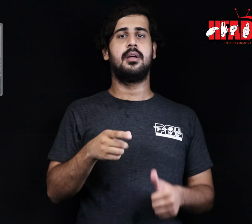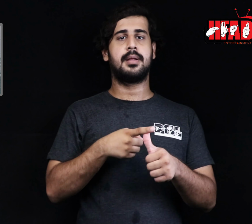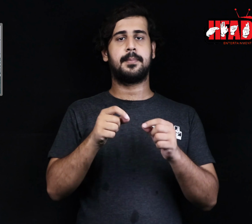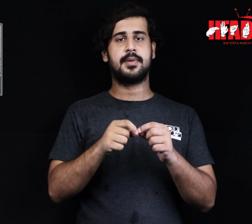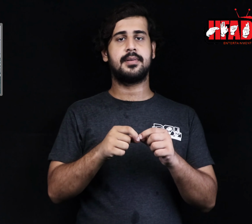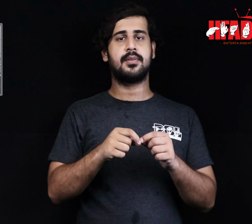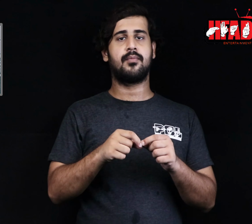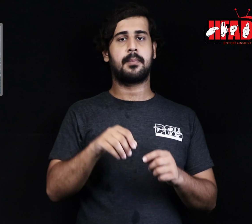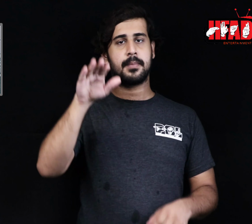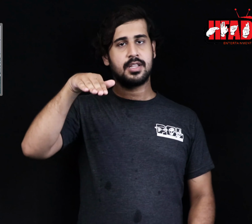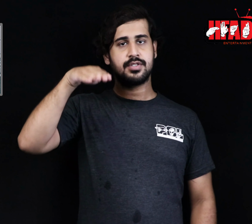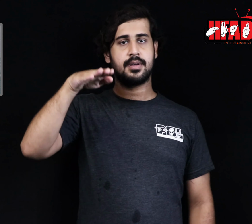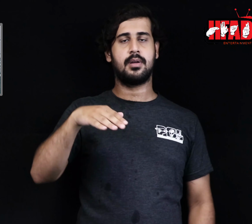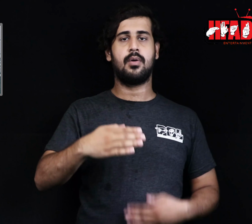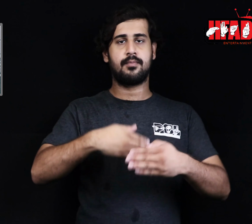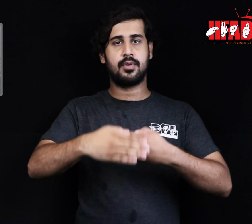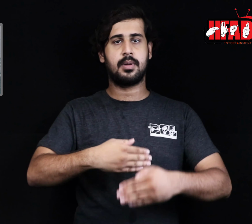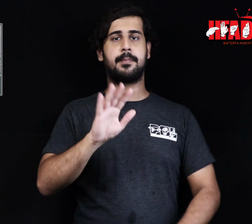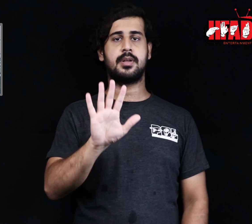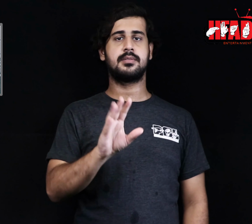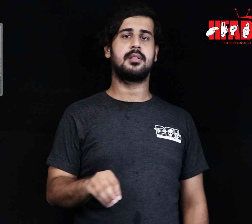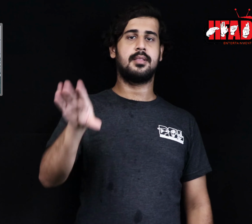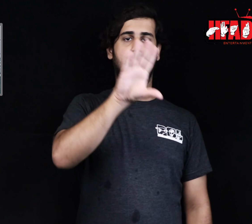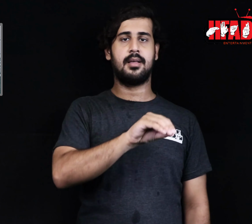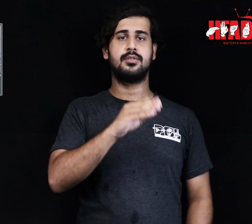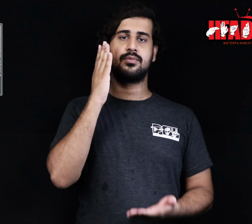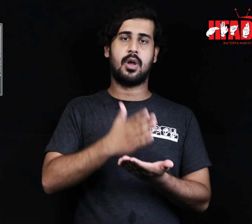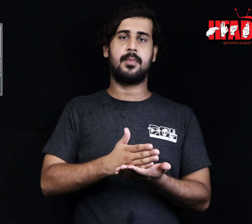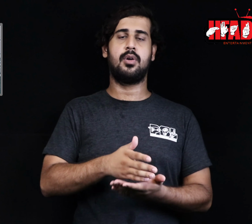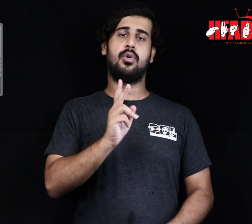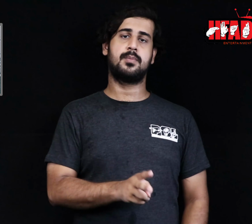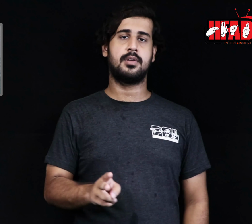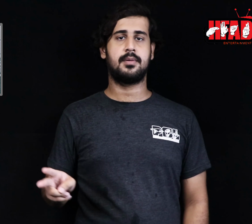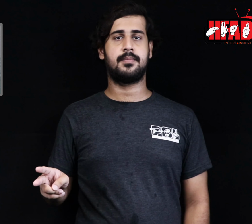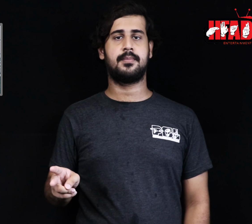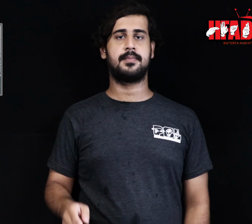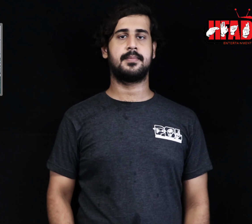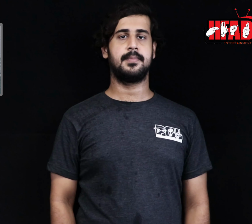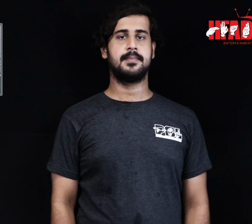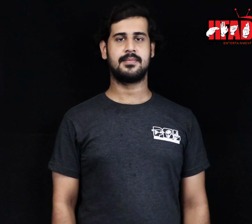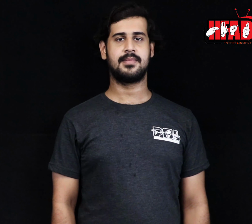Rain will continue for 5 days in Abbottabad.